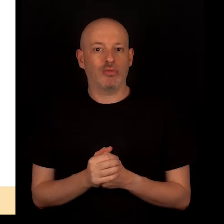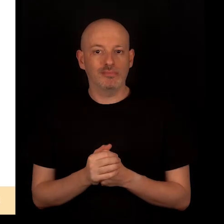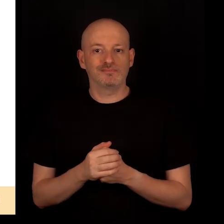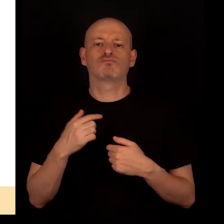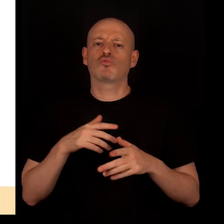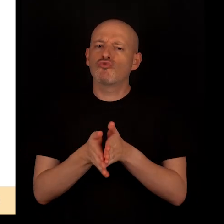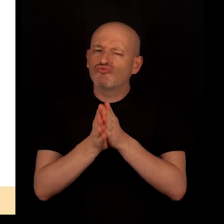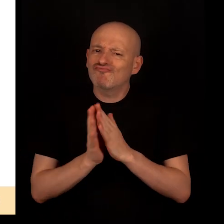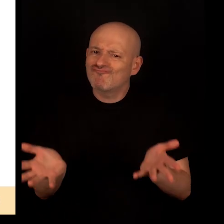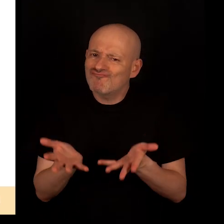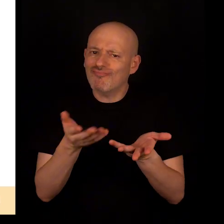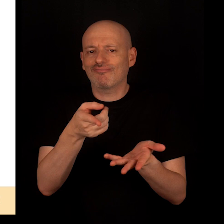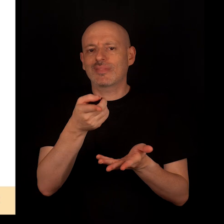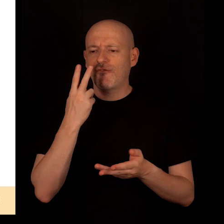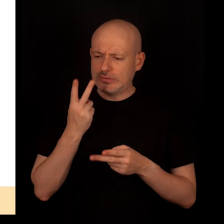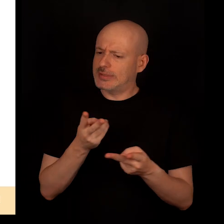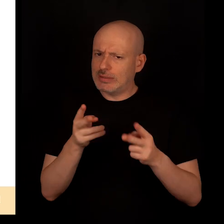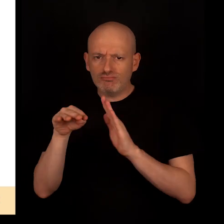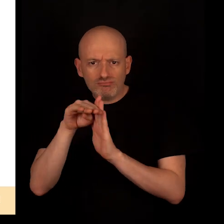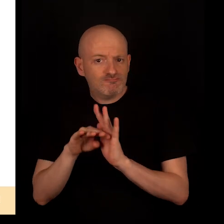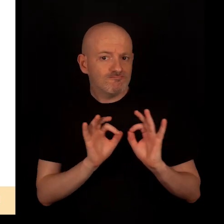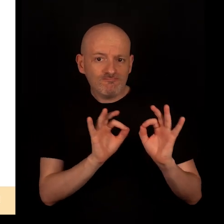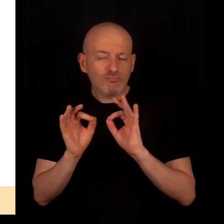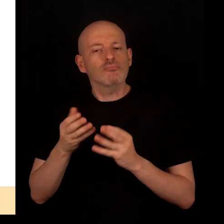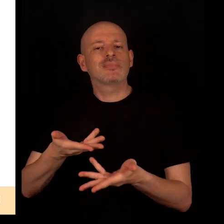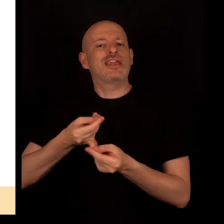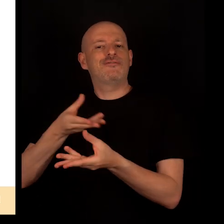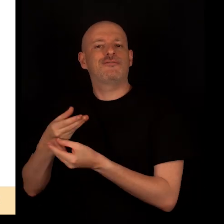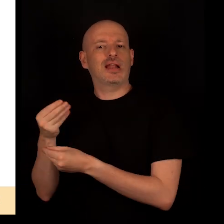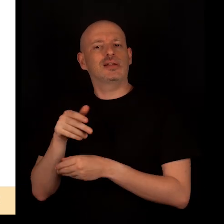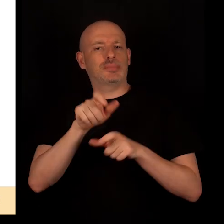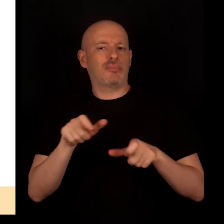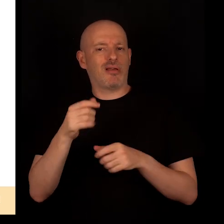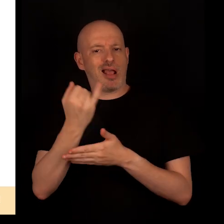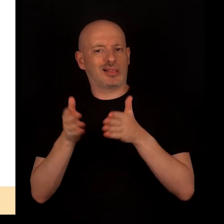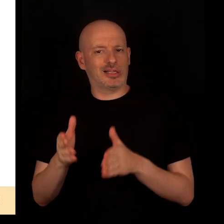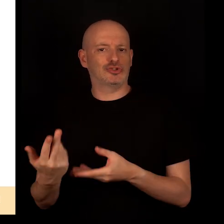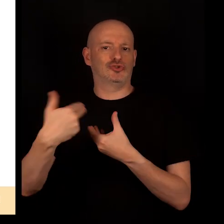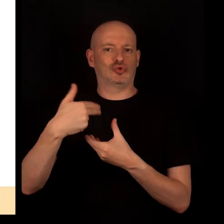And we really hope that this will encourage you and artists to join you residencies.